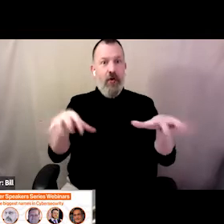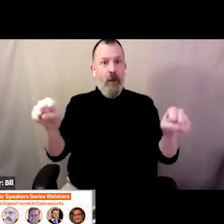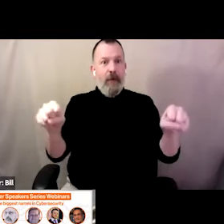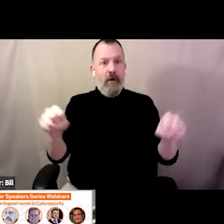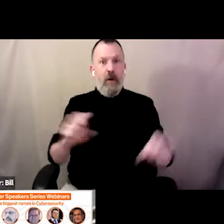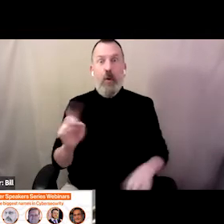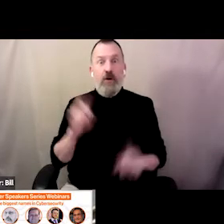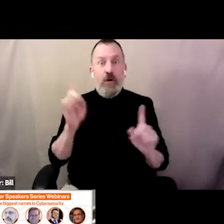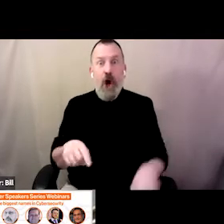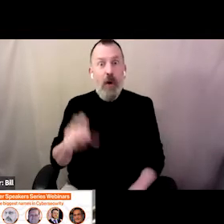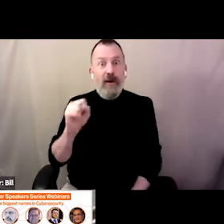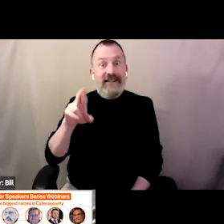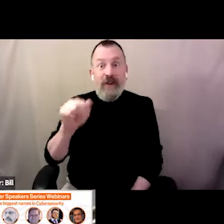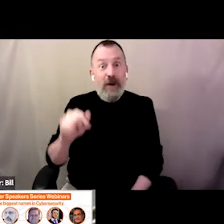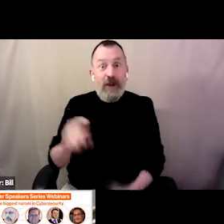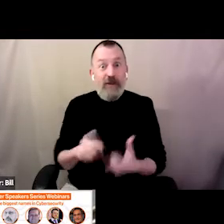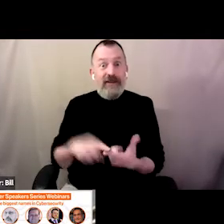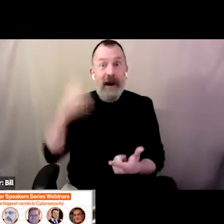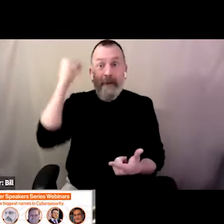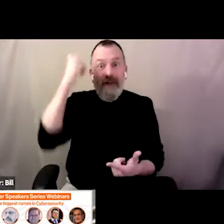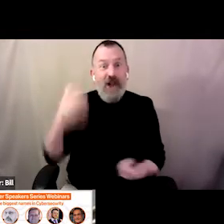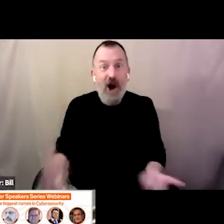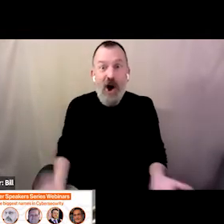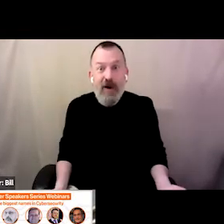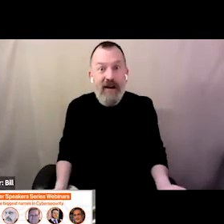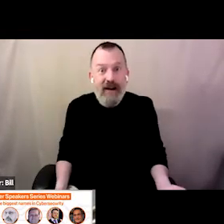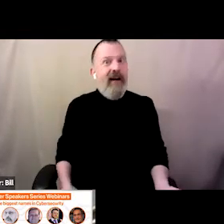Rick Mislan: Well, I mean, that's CalebBarlow: Where this gets into a real